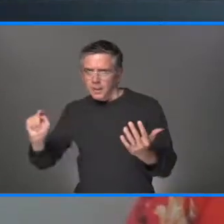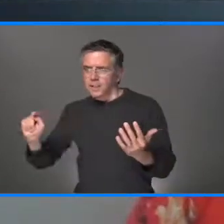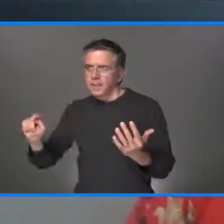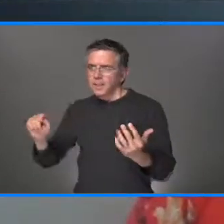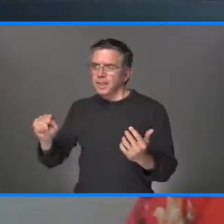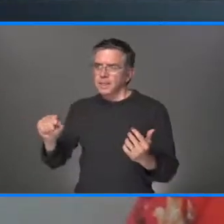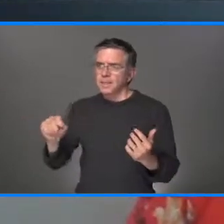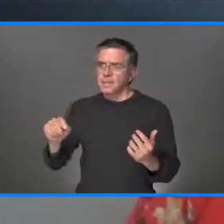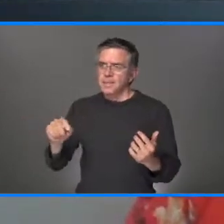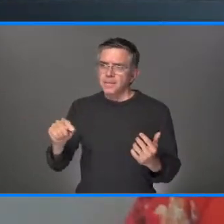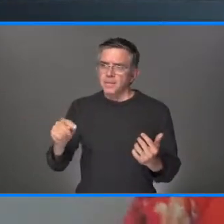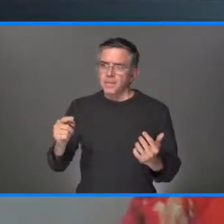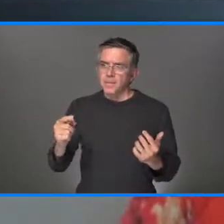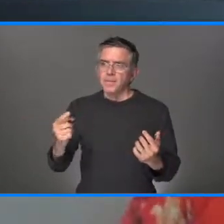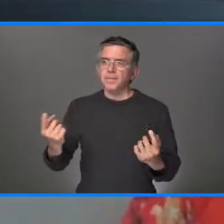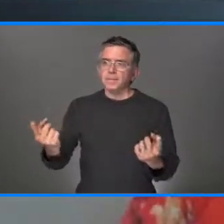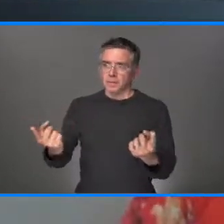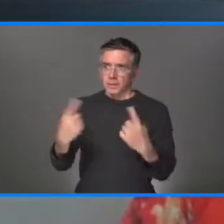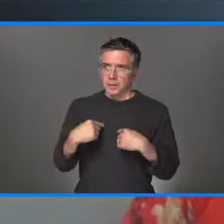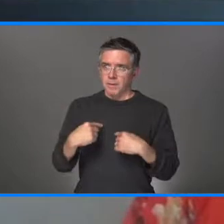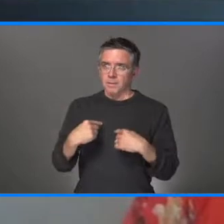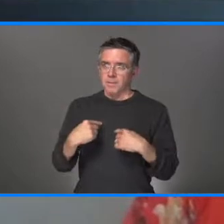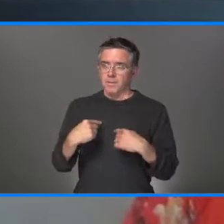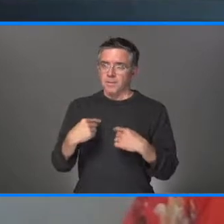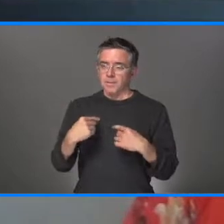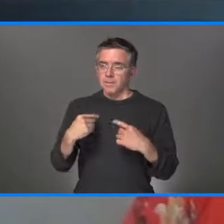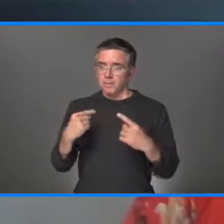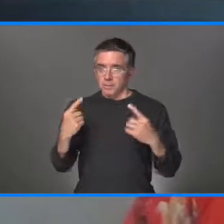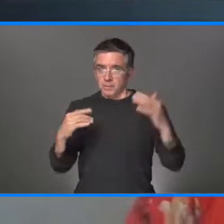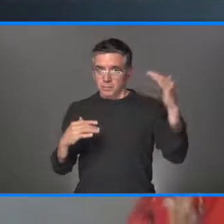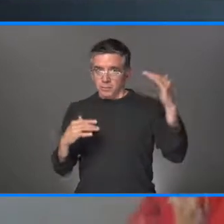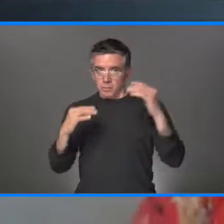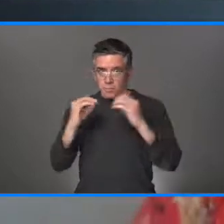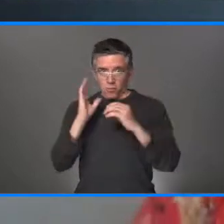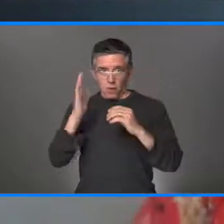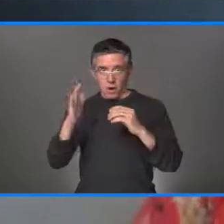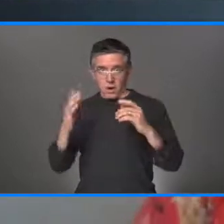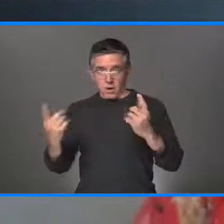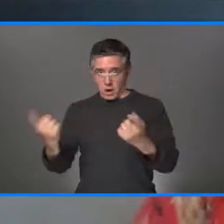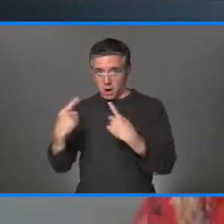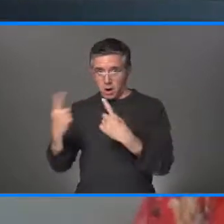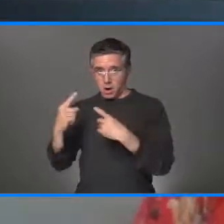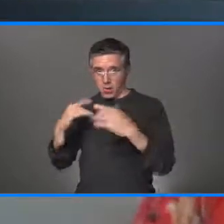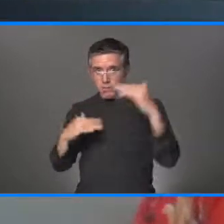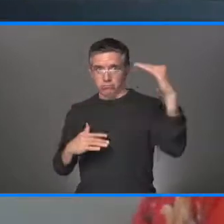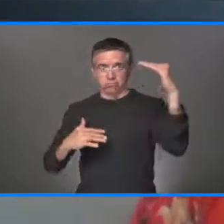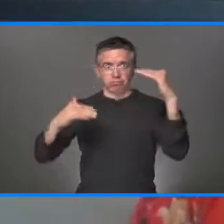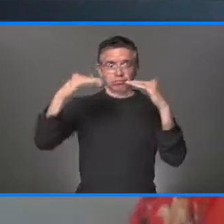at the same rates? And one of the things that we identified is that our unhoused population,